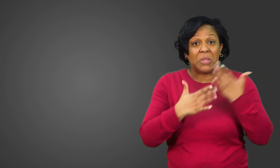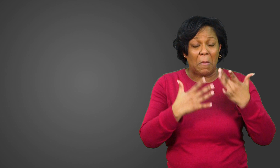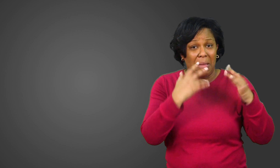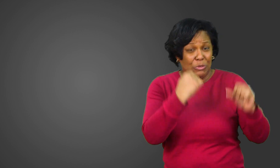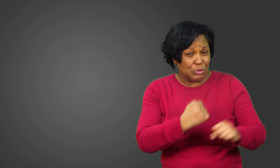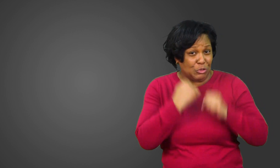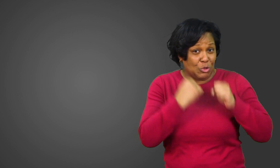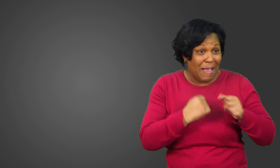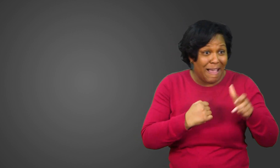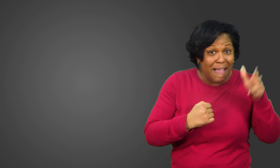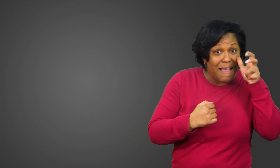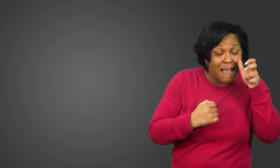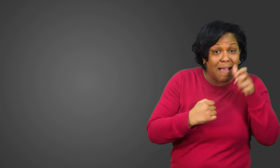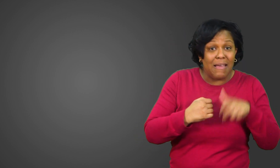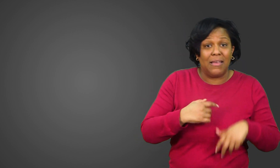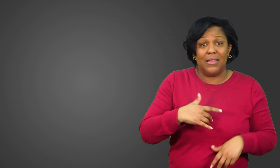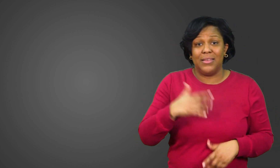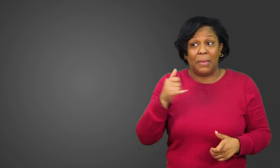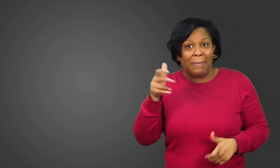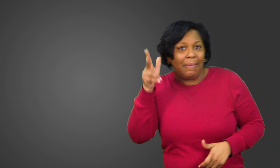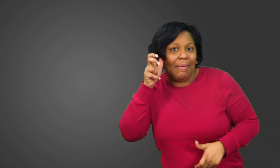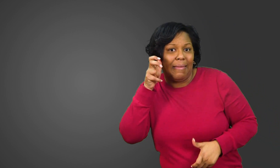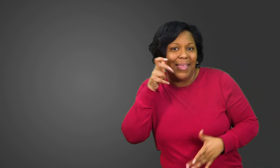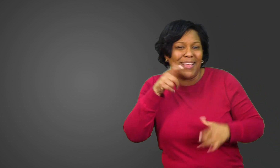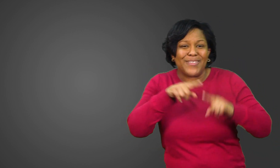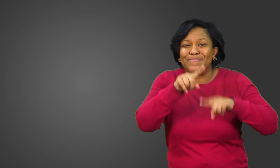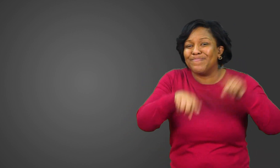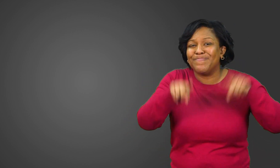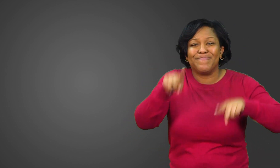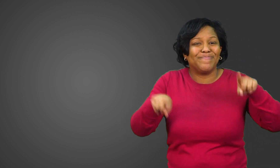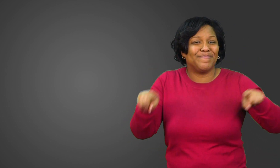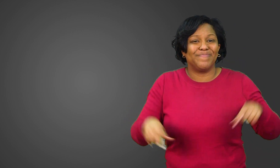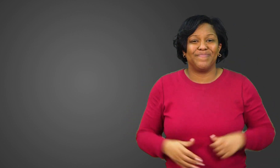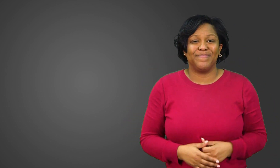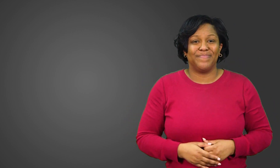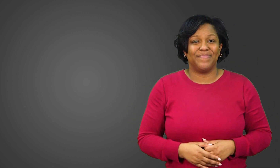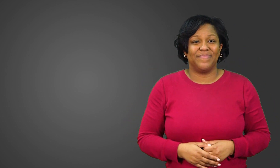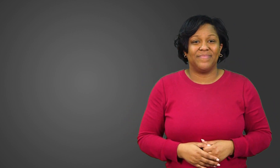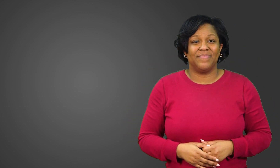and which sense is stronger at any given moment.